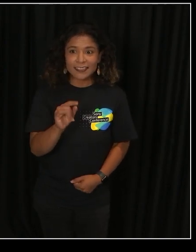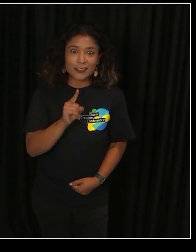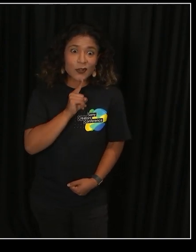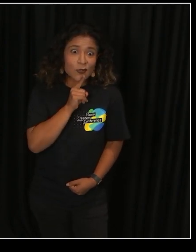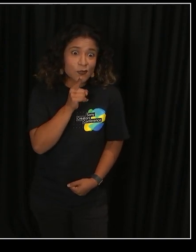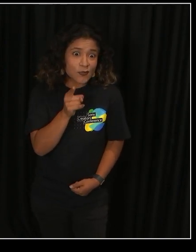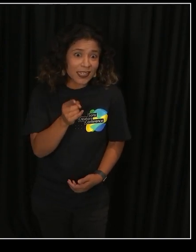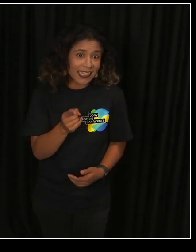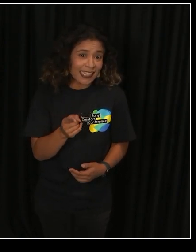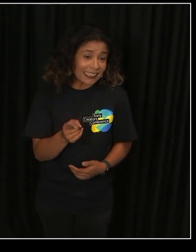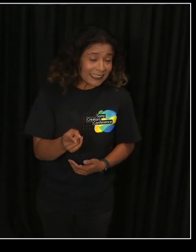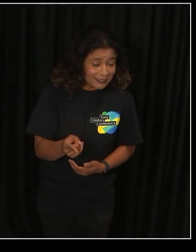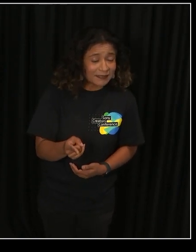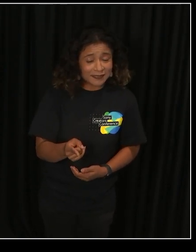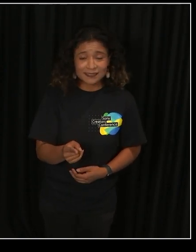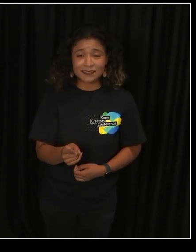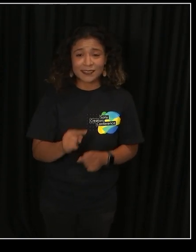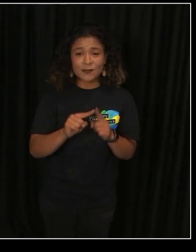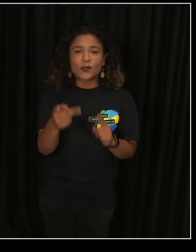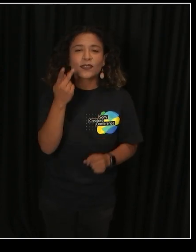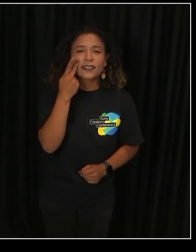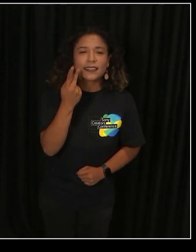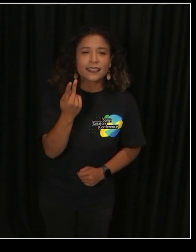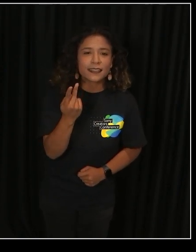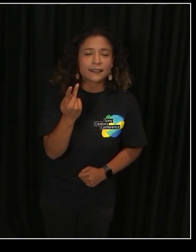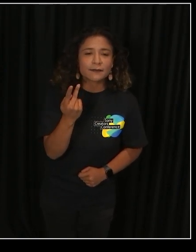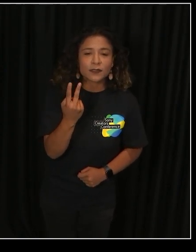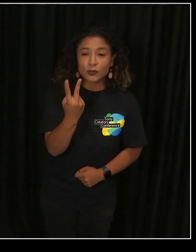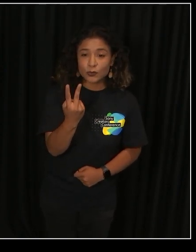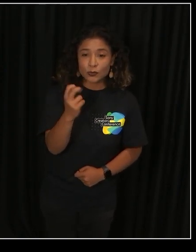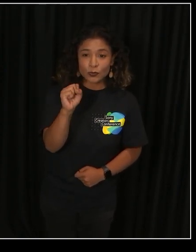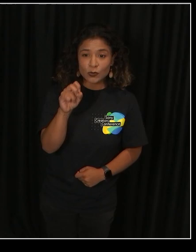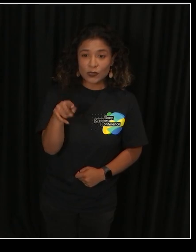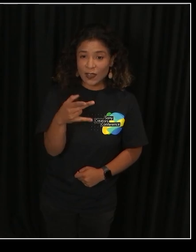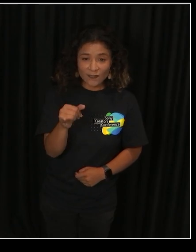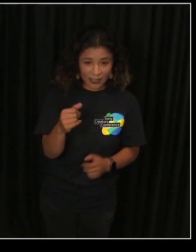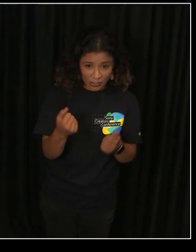But you'll see that the two GT Sophy cars were able to